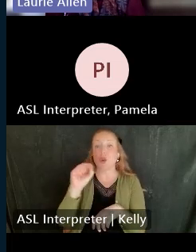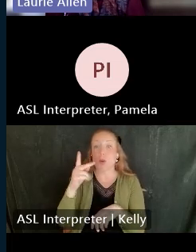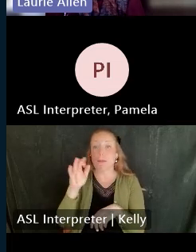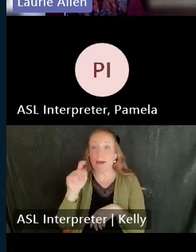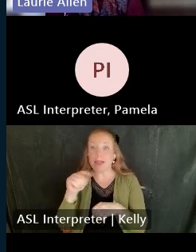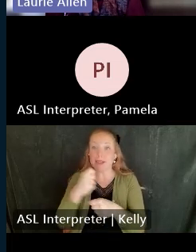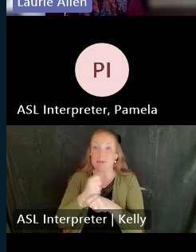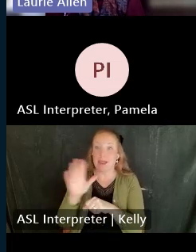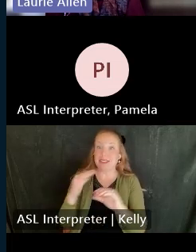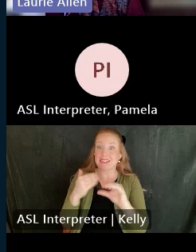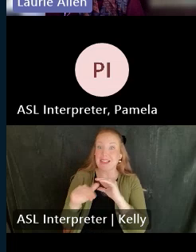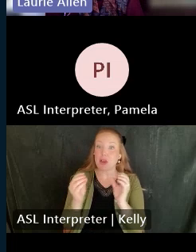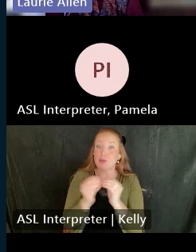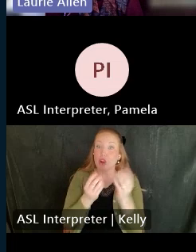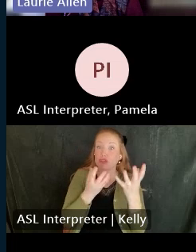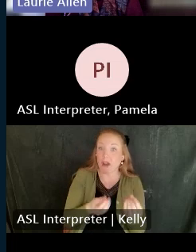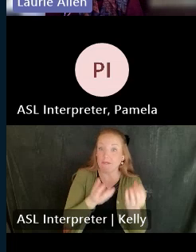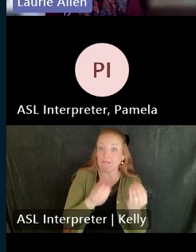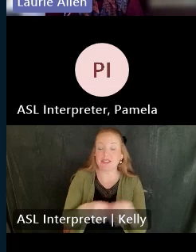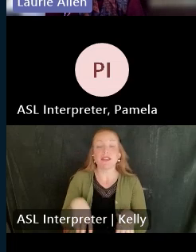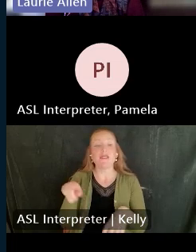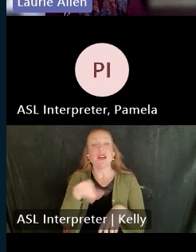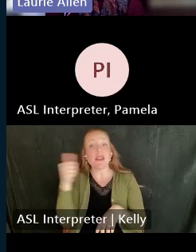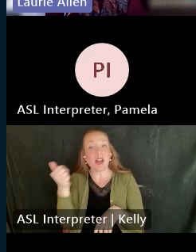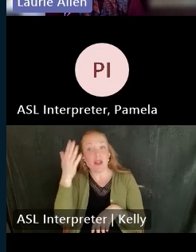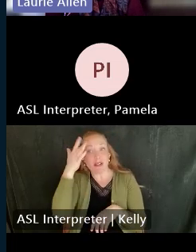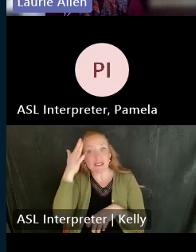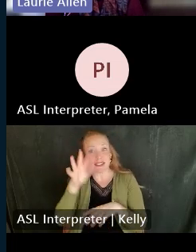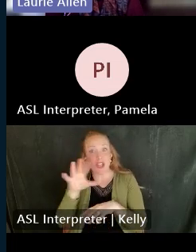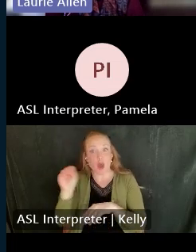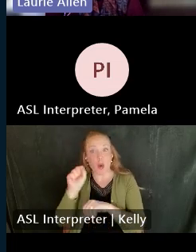Another colleague who is autistic would say that she isn't always sure